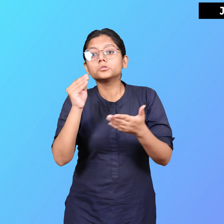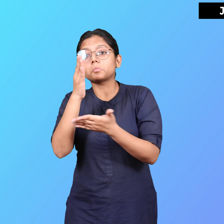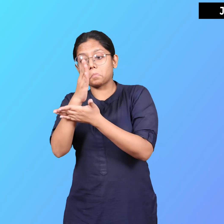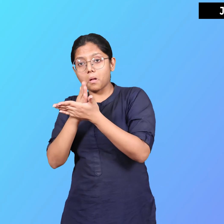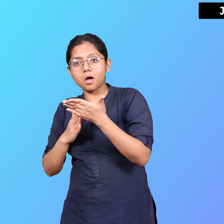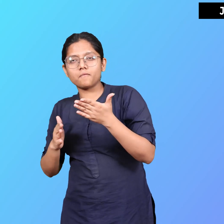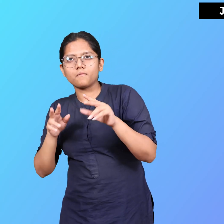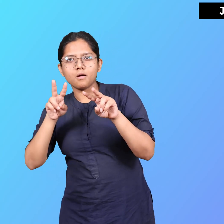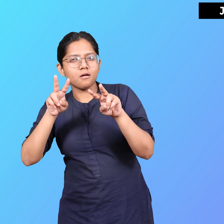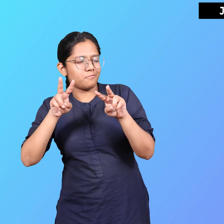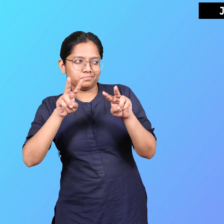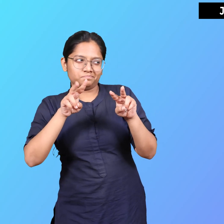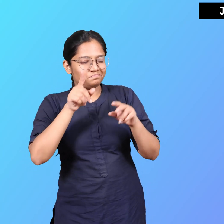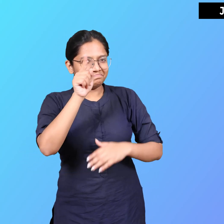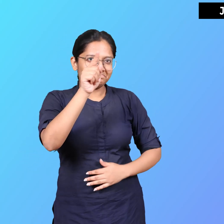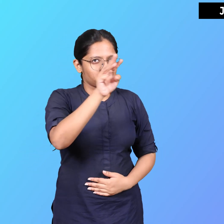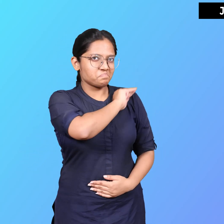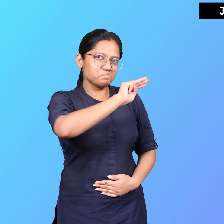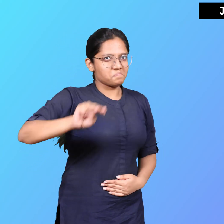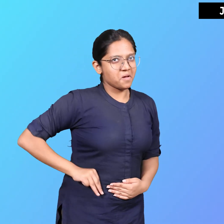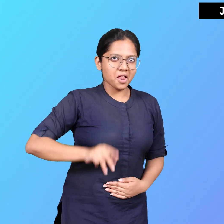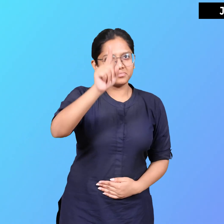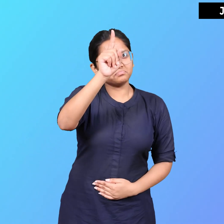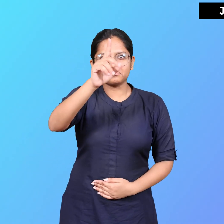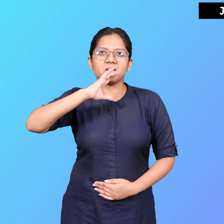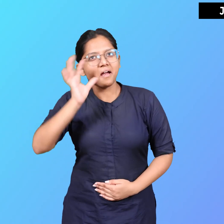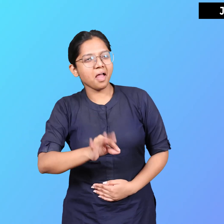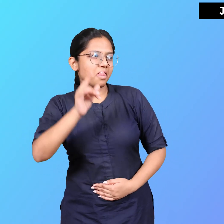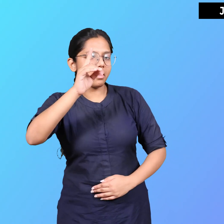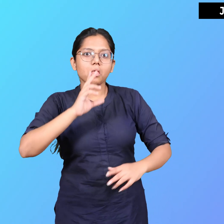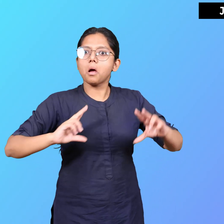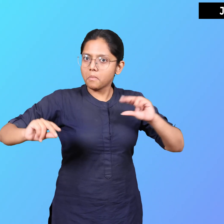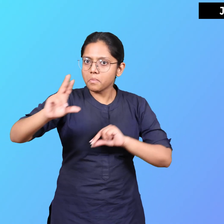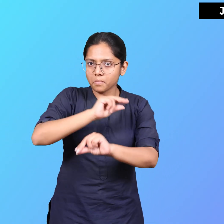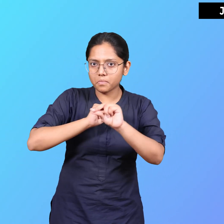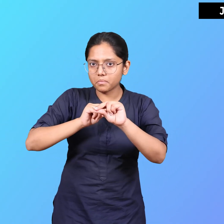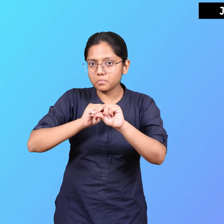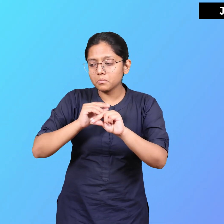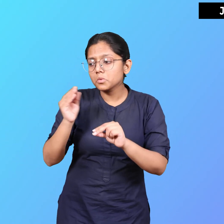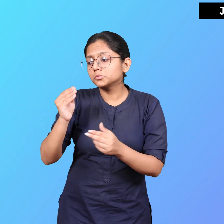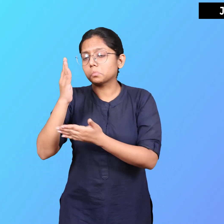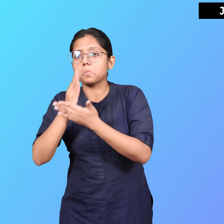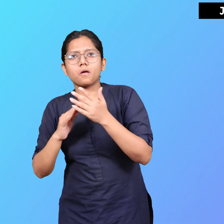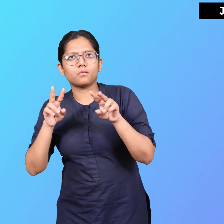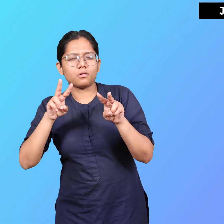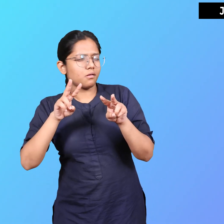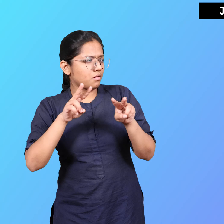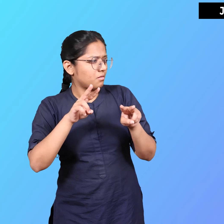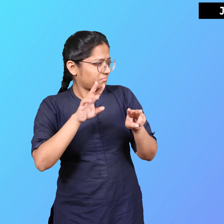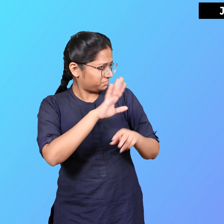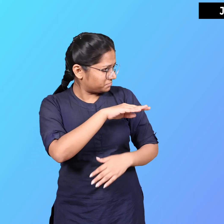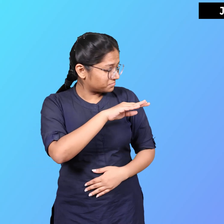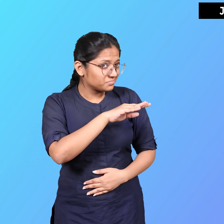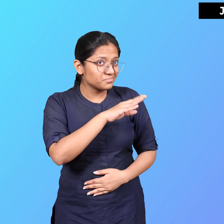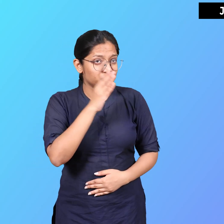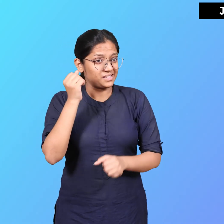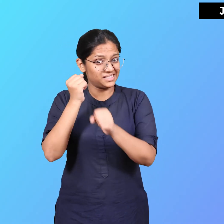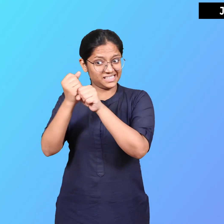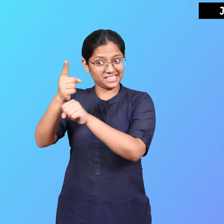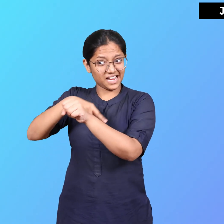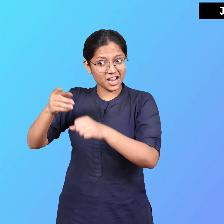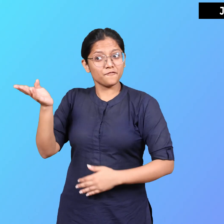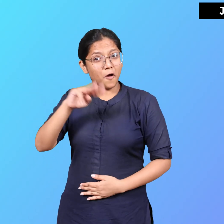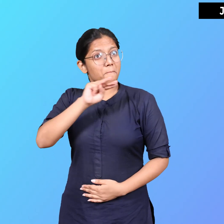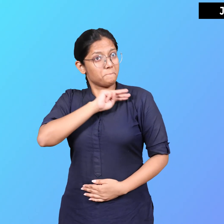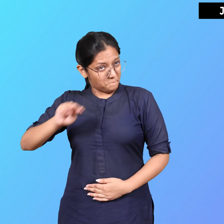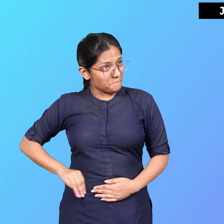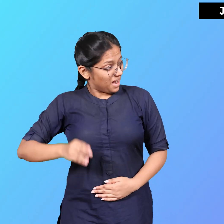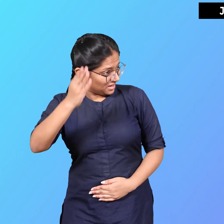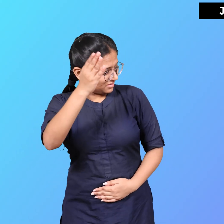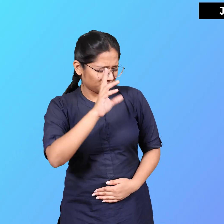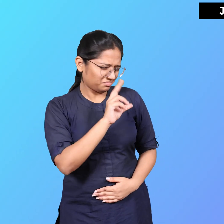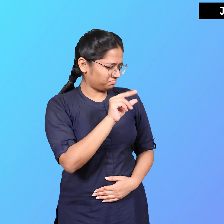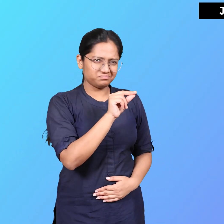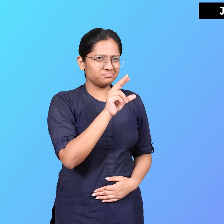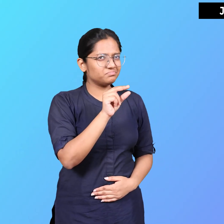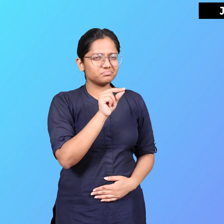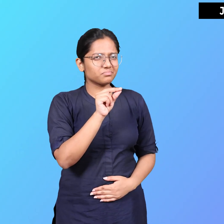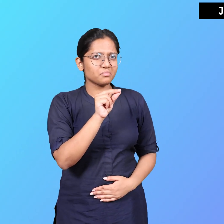Other people said, “He is the Messiah.” And others said, “The Messiah will not come from Galilee.